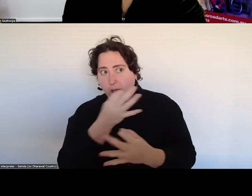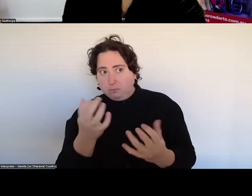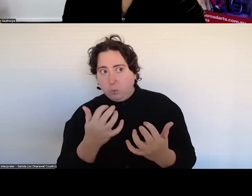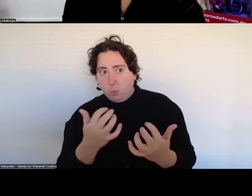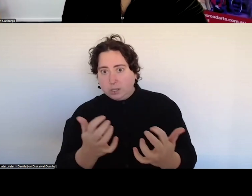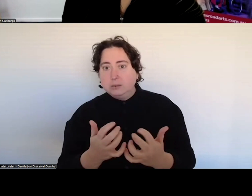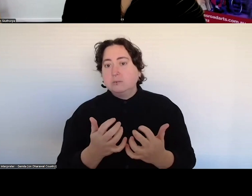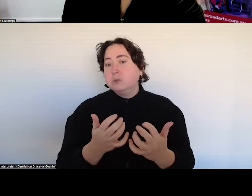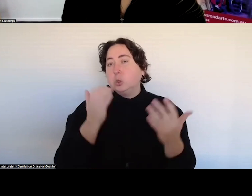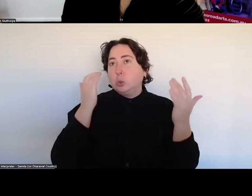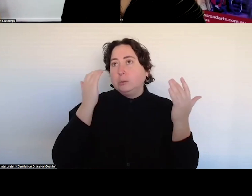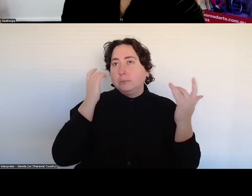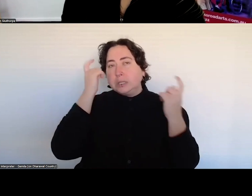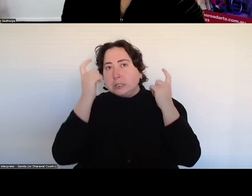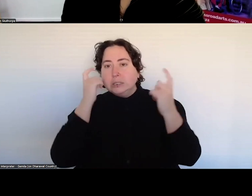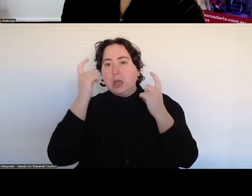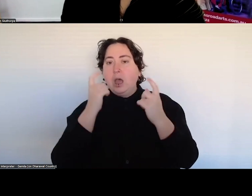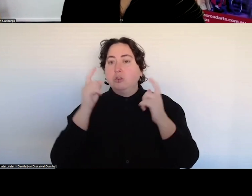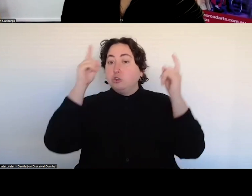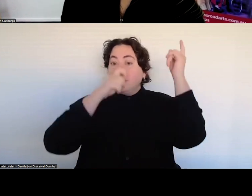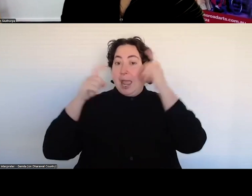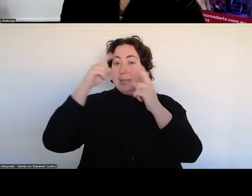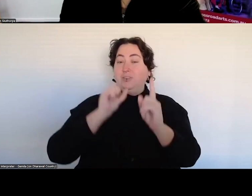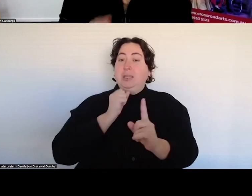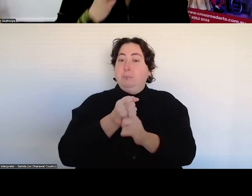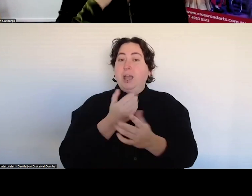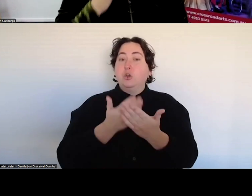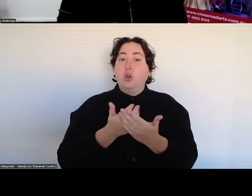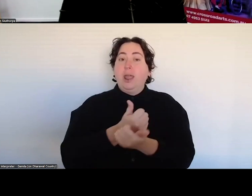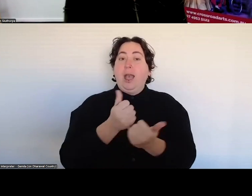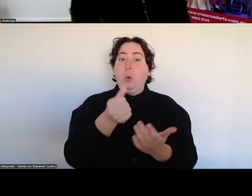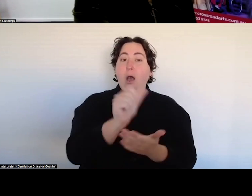the creative impact the project would have on our community and the artists,